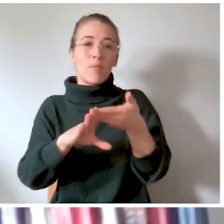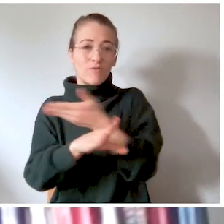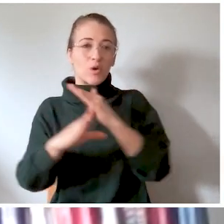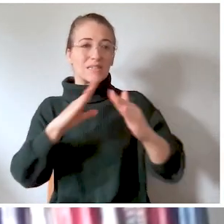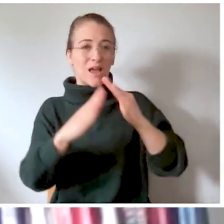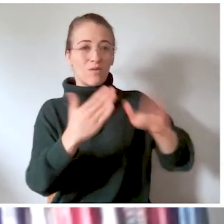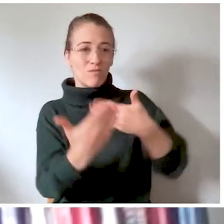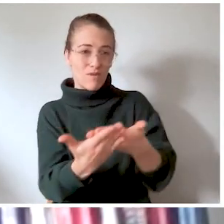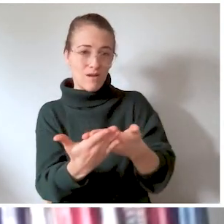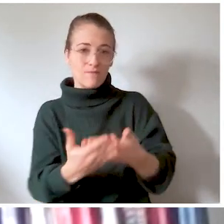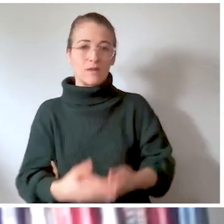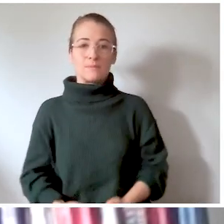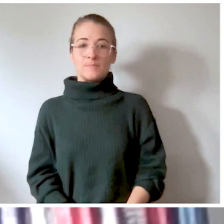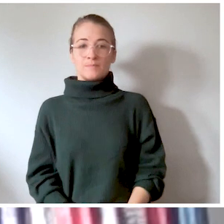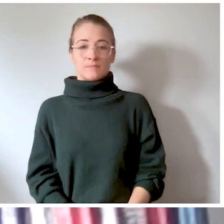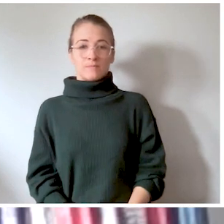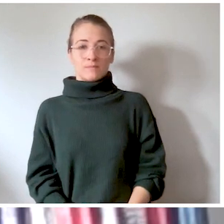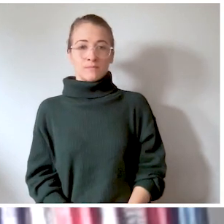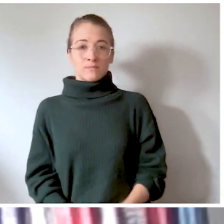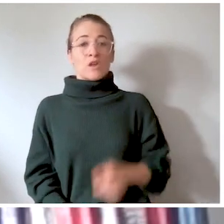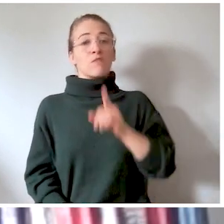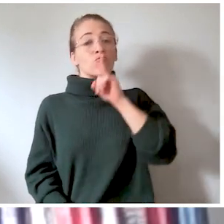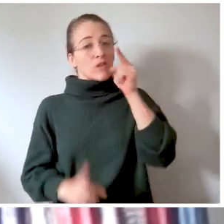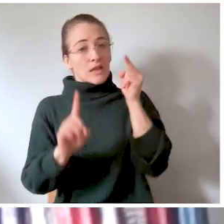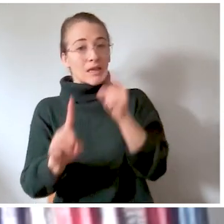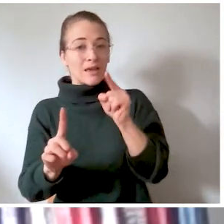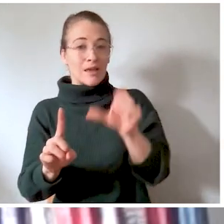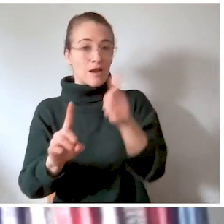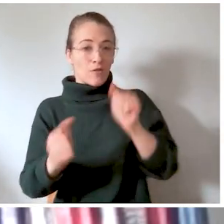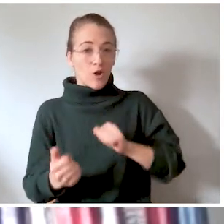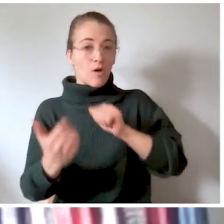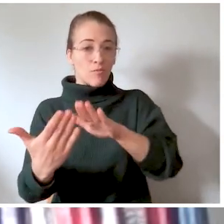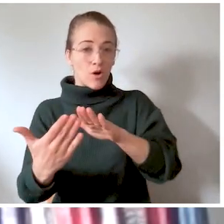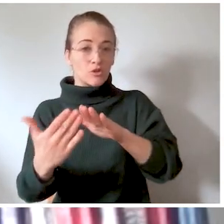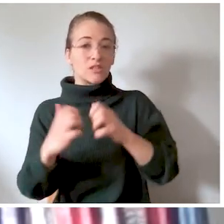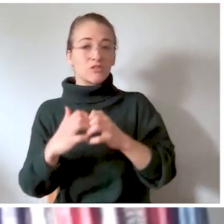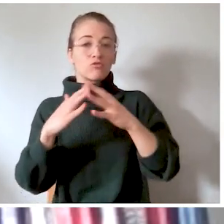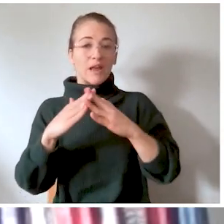So practically speaking, another approach is to create community connections.